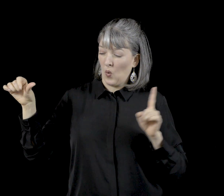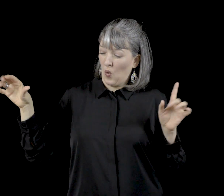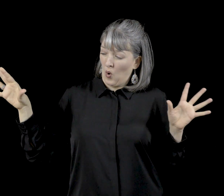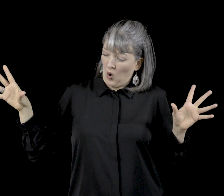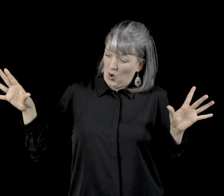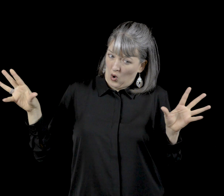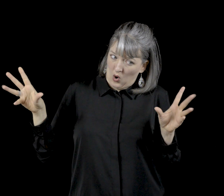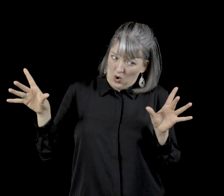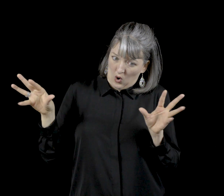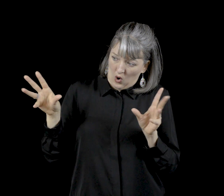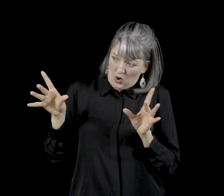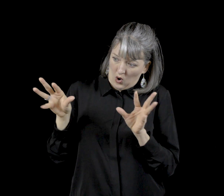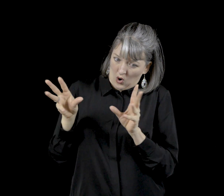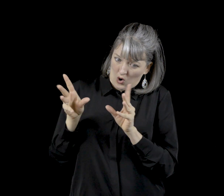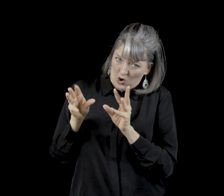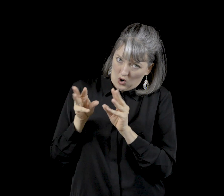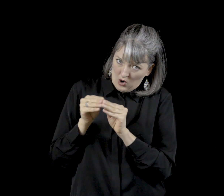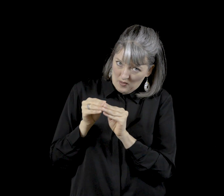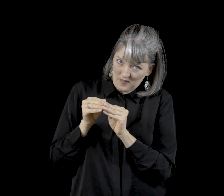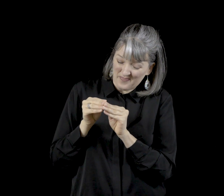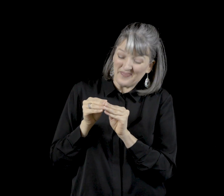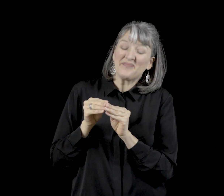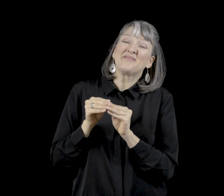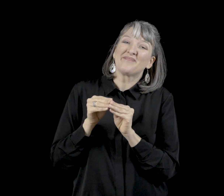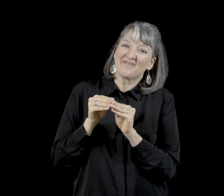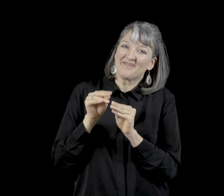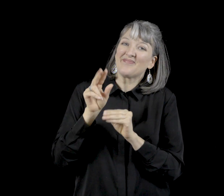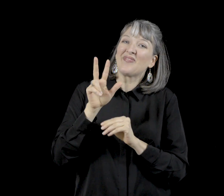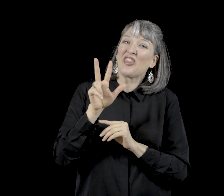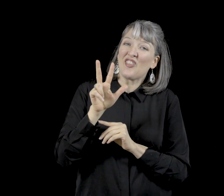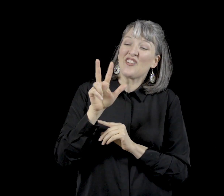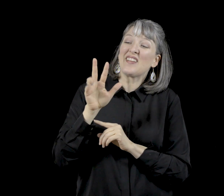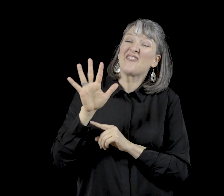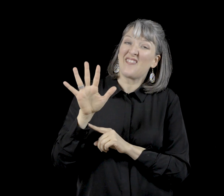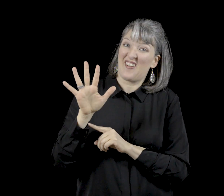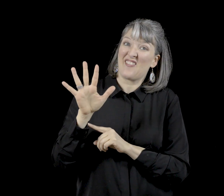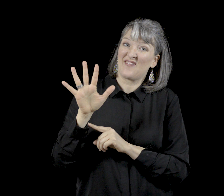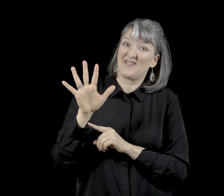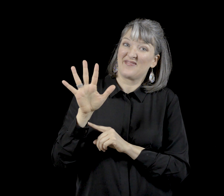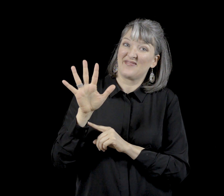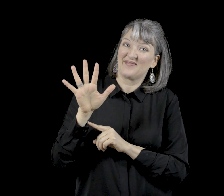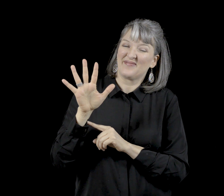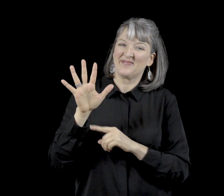ADD UP IN TOTAL THIRTY-FIVE